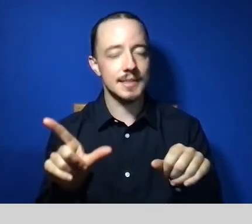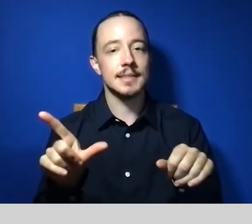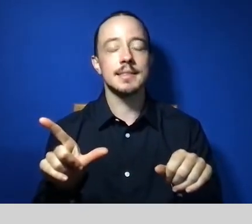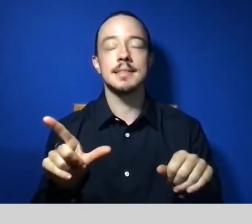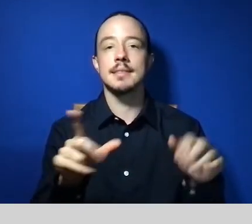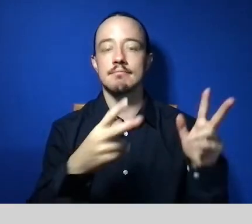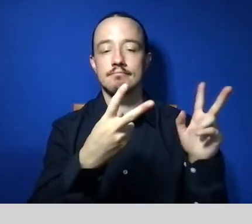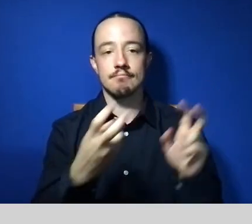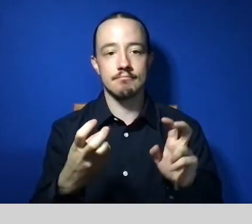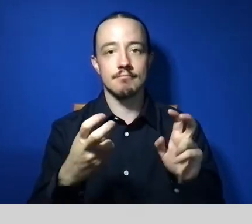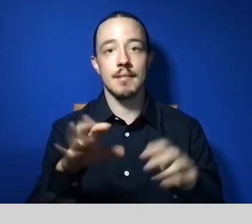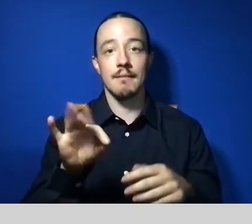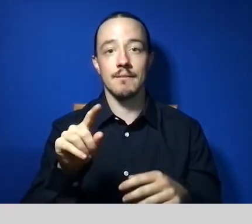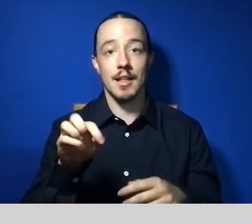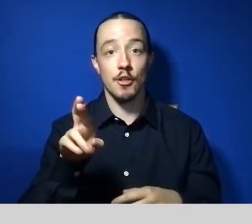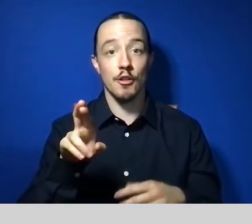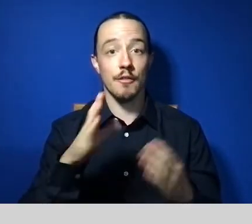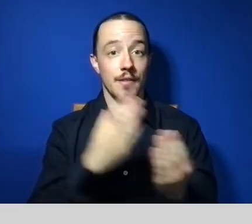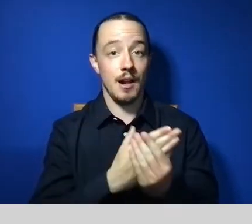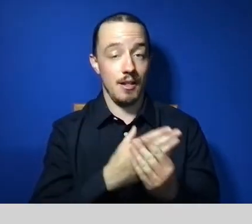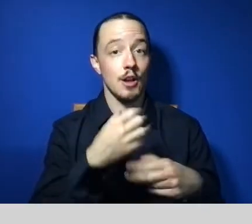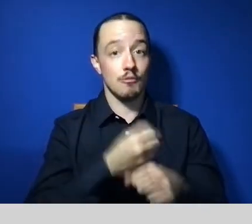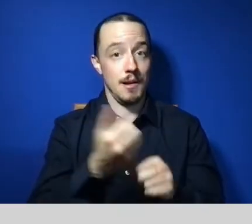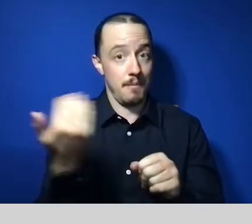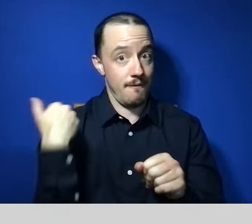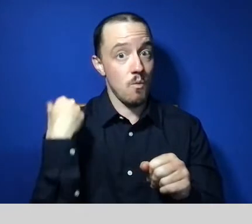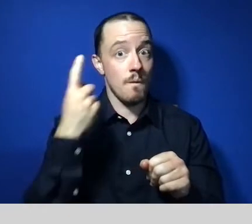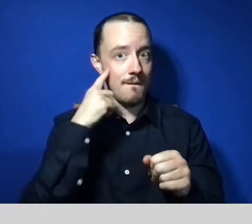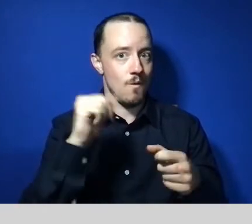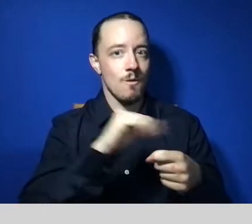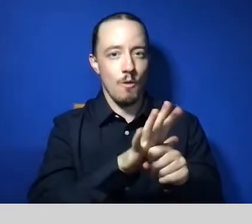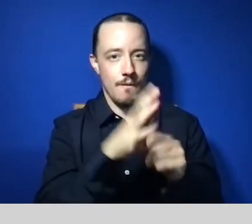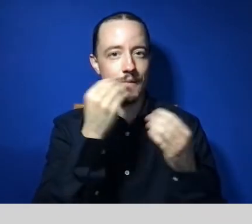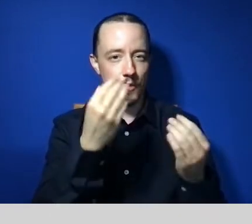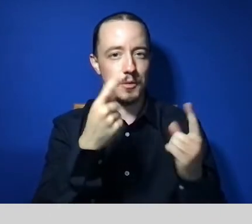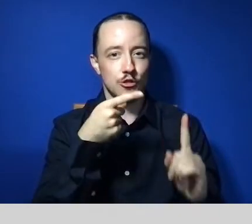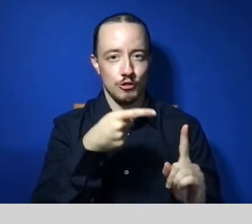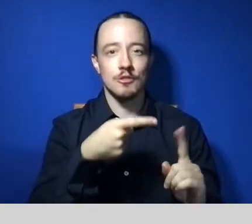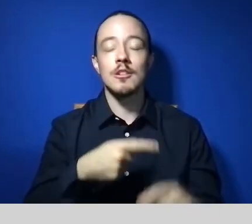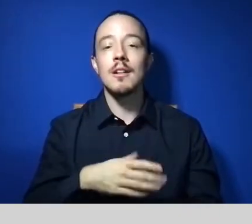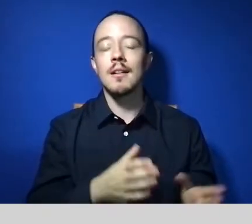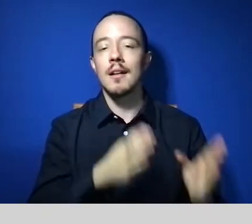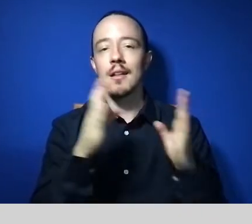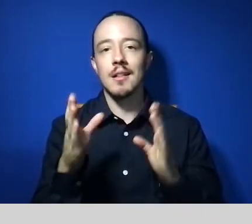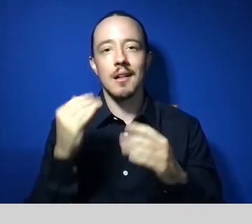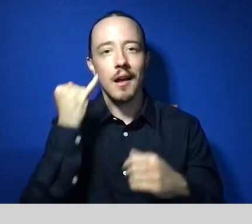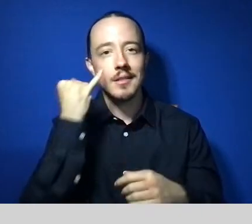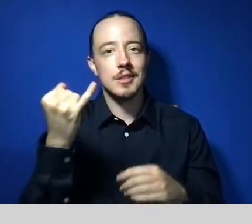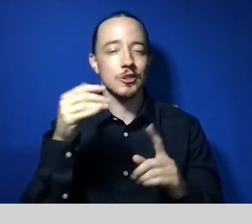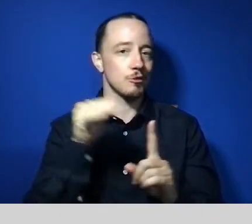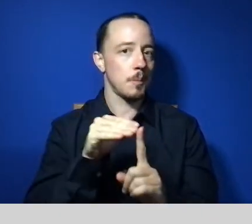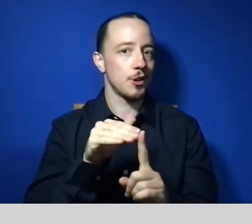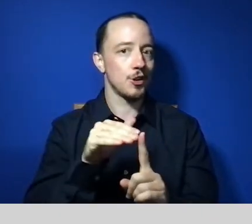I am reading in the feather file that I created before. And to give you an idea, just a reminder,